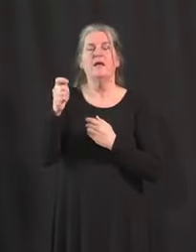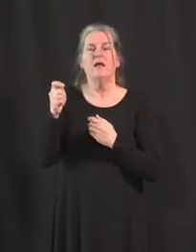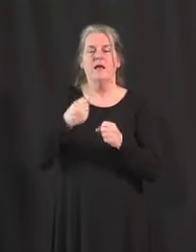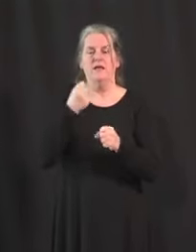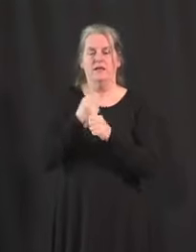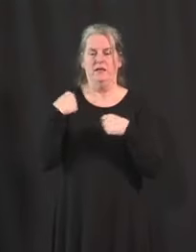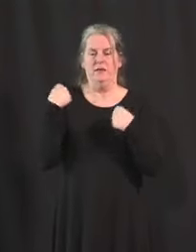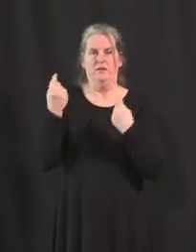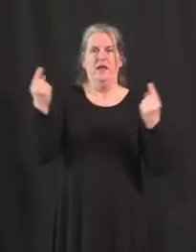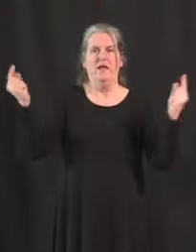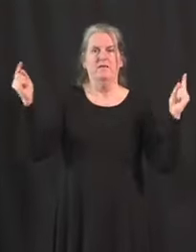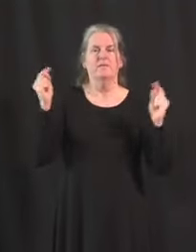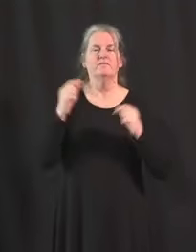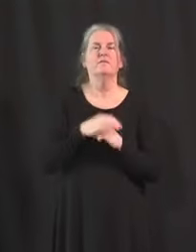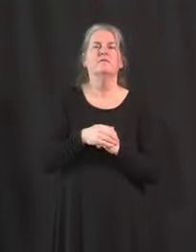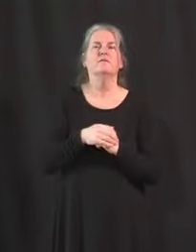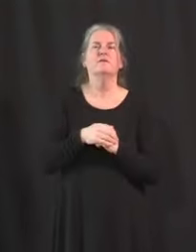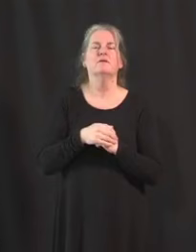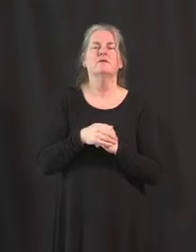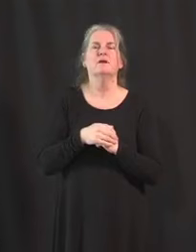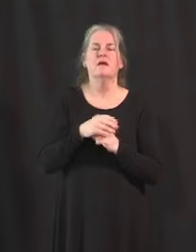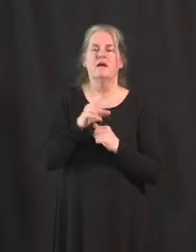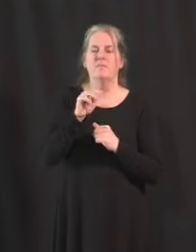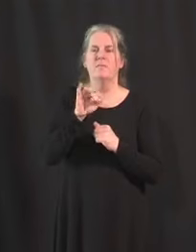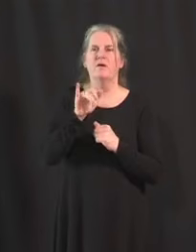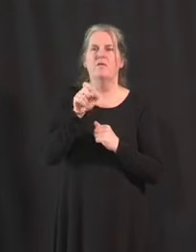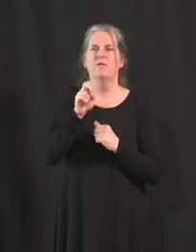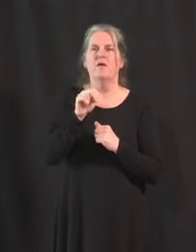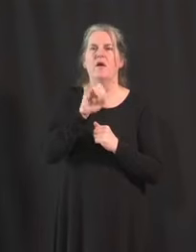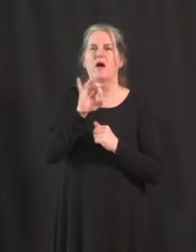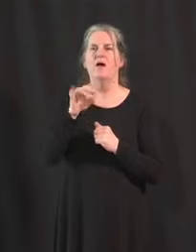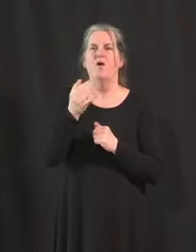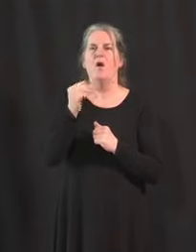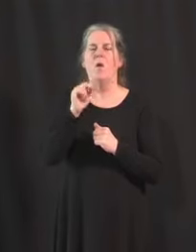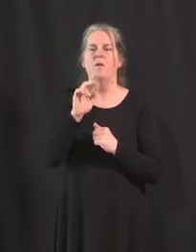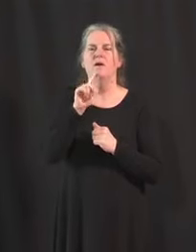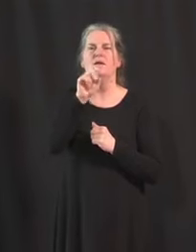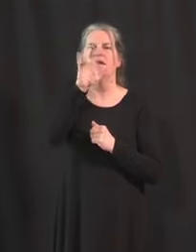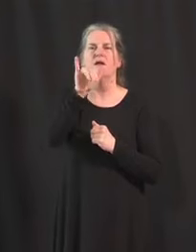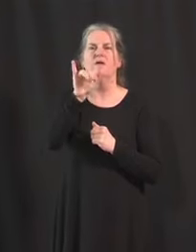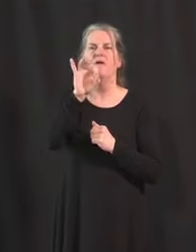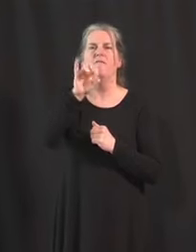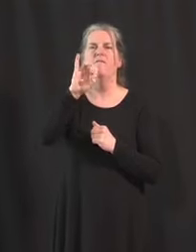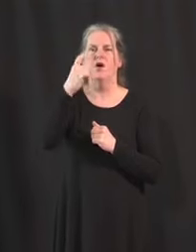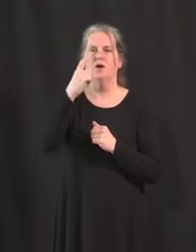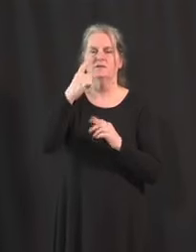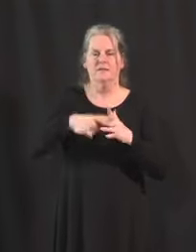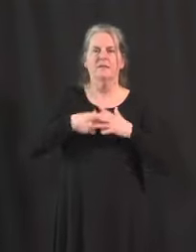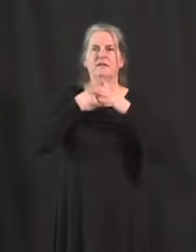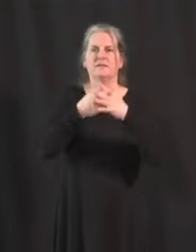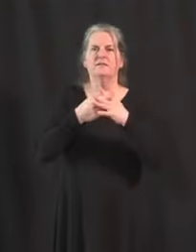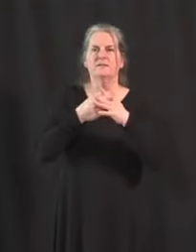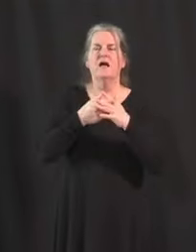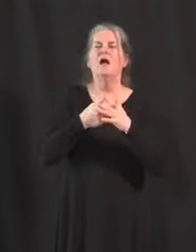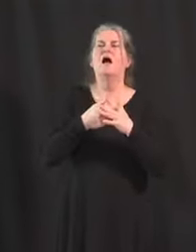STARTING HIS MARATHON OF HOPE. TERRY FOX STARTED HIS DAILY MARATHONS WITH A DIP OF HIS LEG IN THE ATLANTIC OCEAN ON APRIL